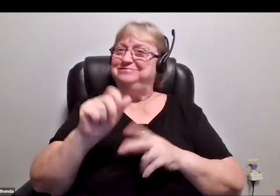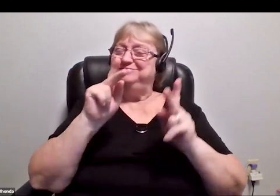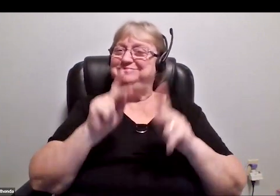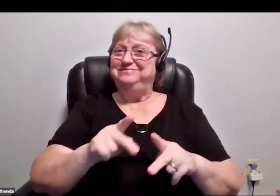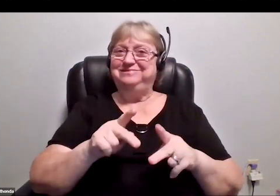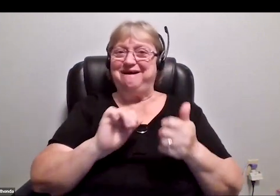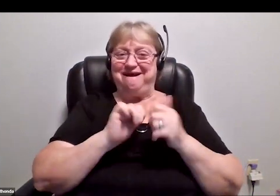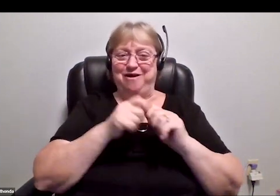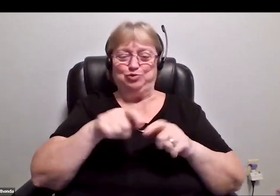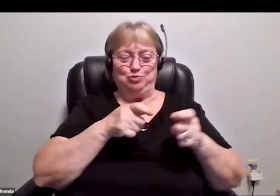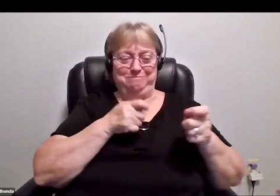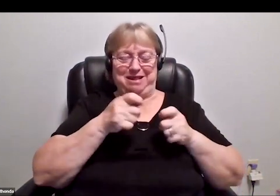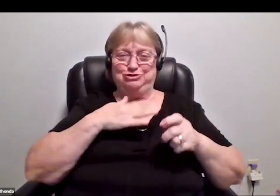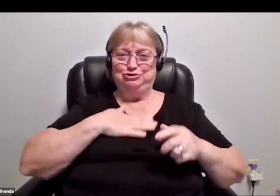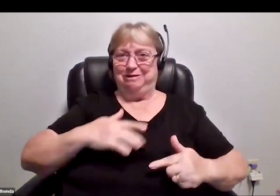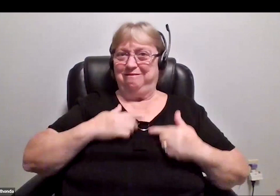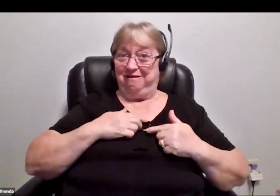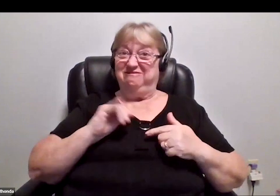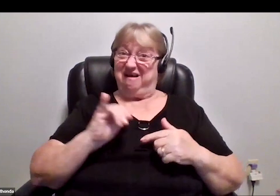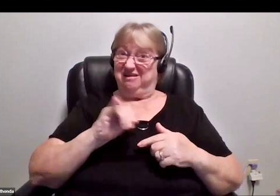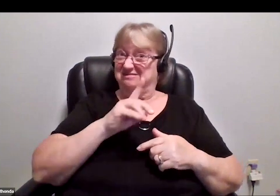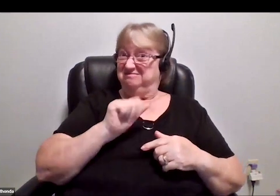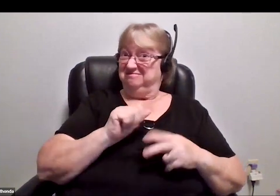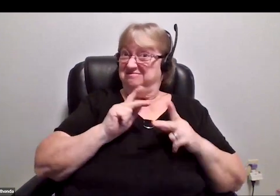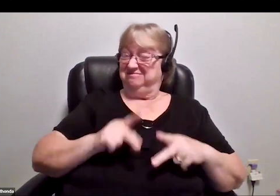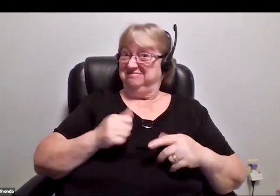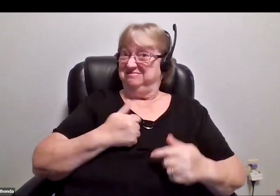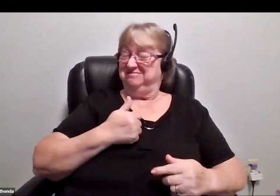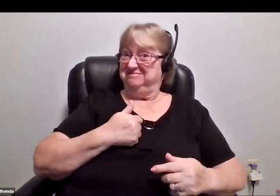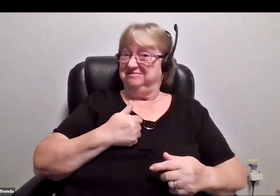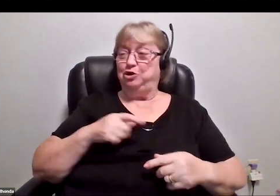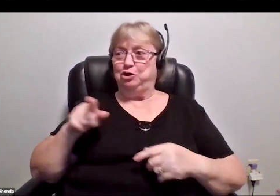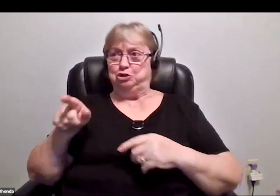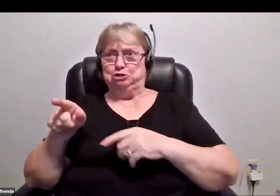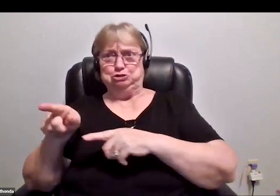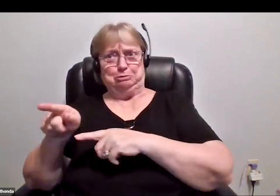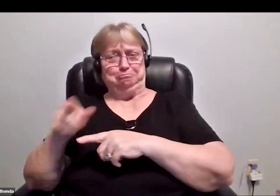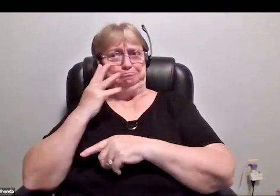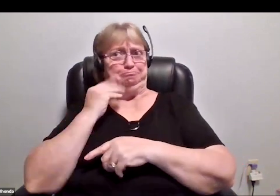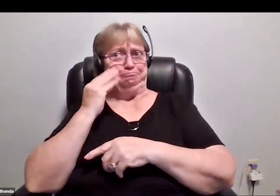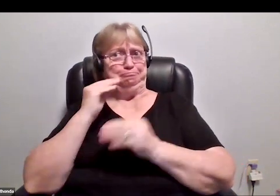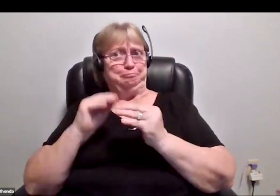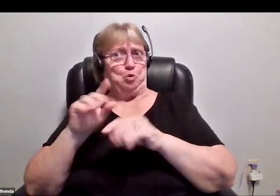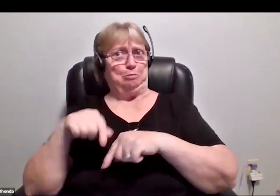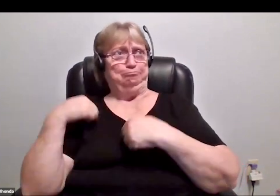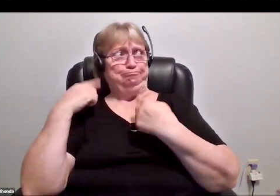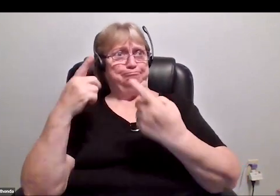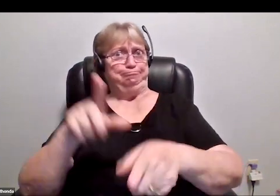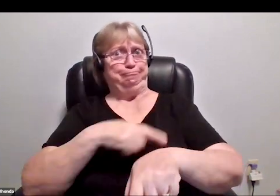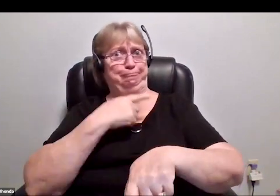how to manage my life as a disabled person. She had a much longer experience with this particular type of impairment,